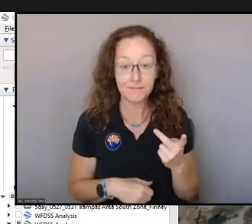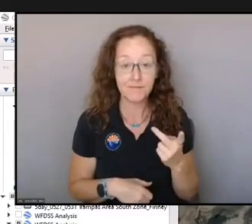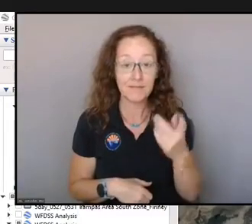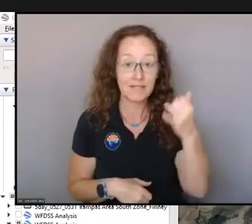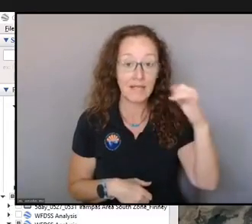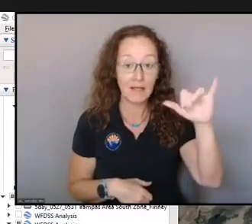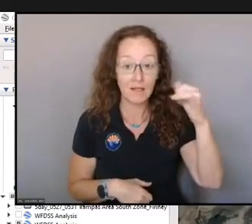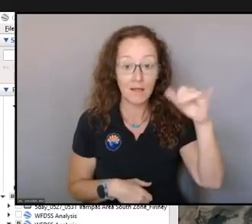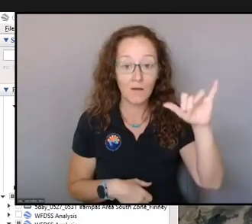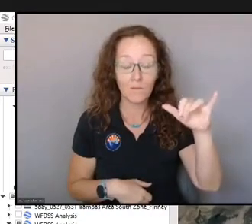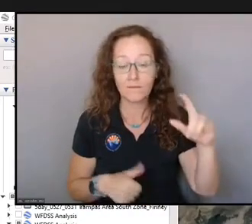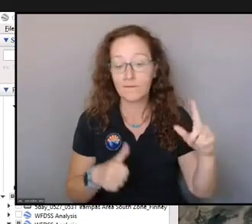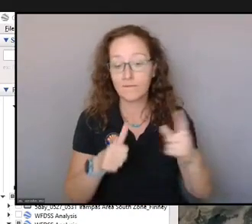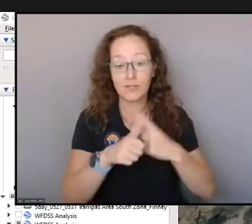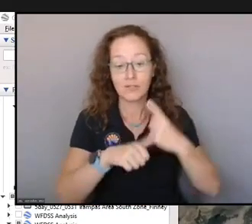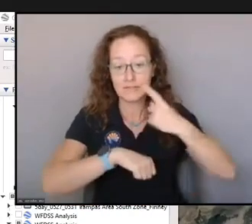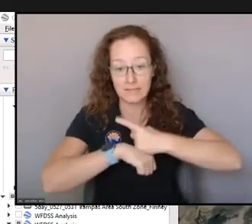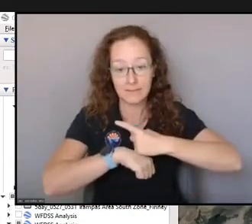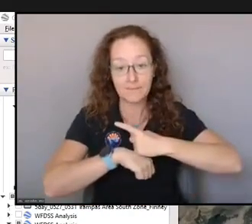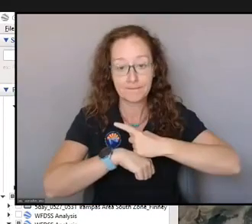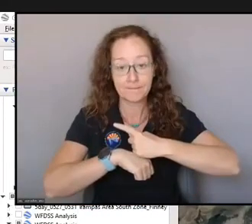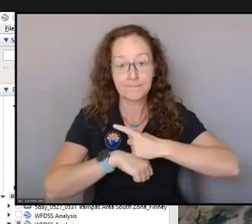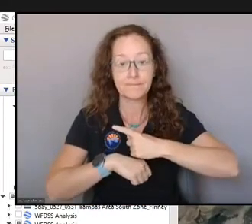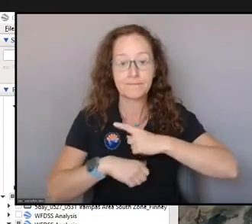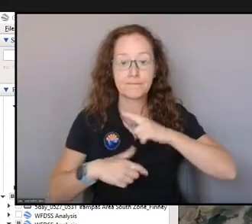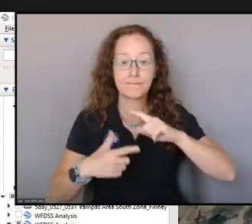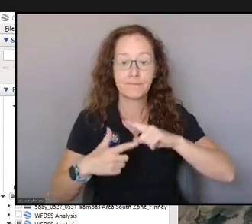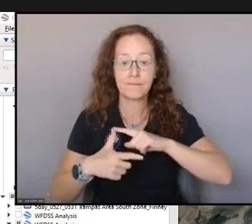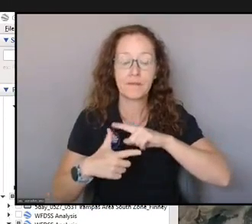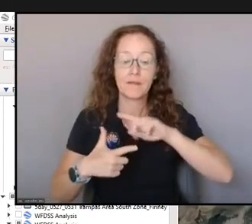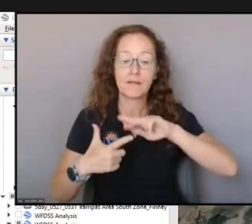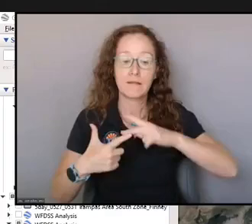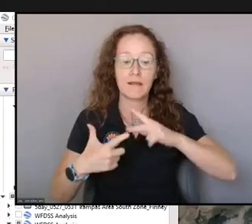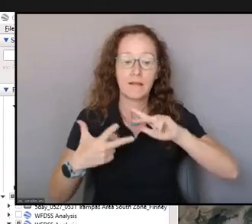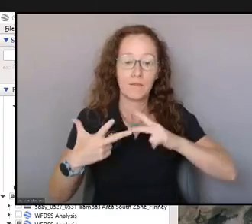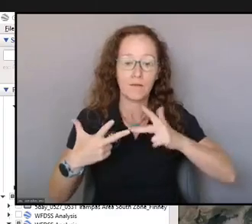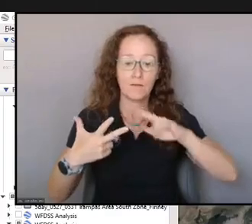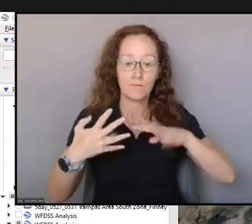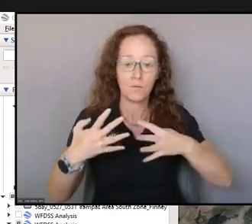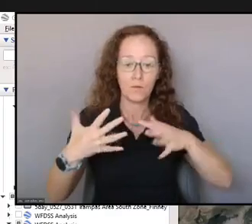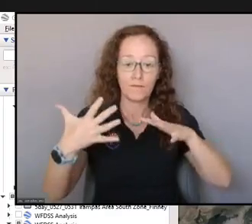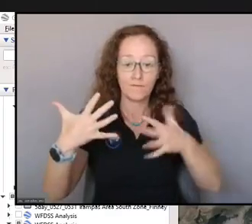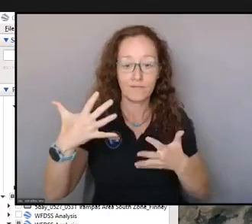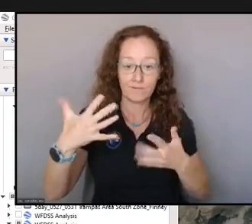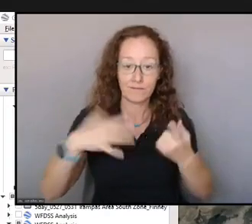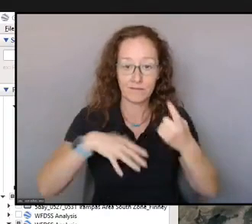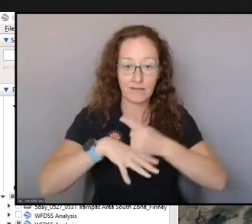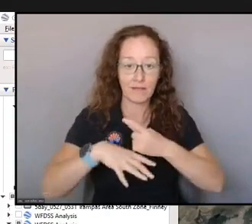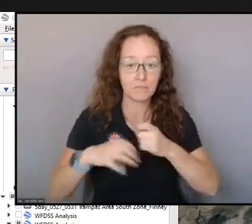THIS IS THE SPRING MOUNTAIN AREA. THE YELLOW IS DAY ONE, AND THEN WE GO OUT FIVE DAYS OF